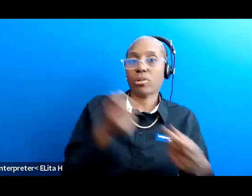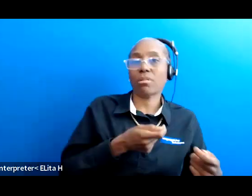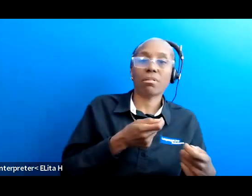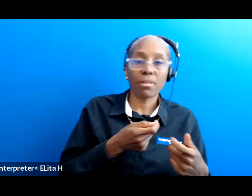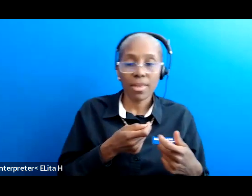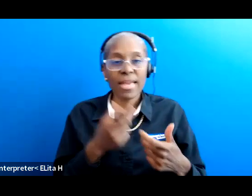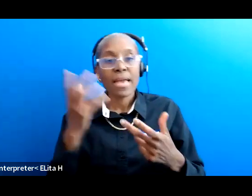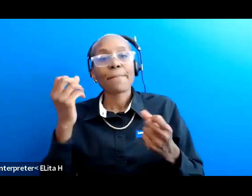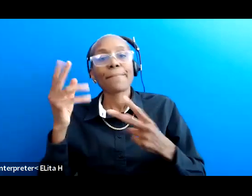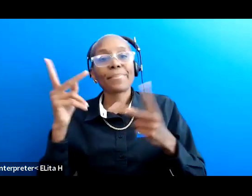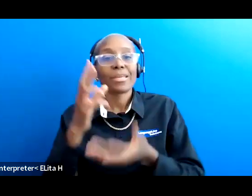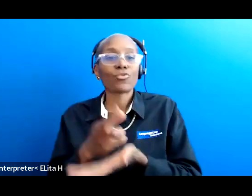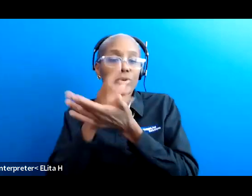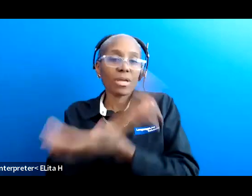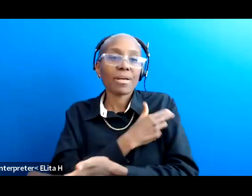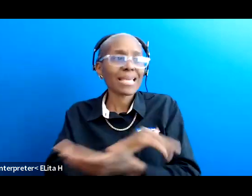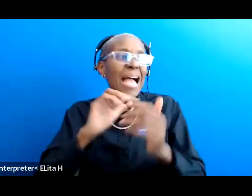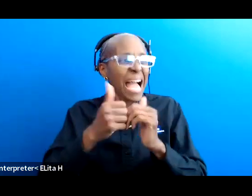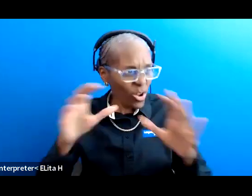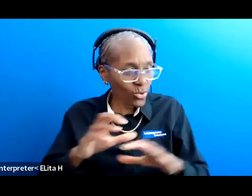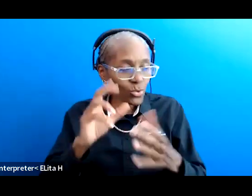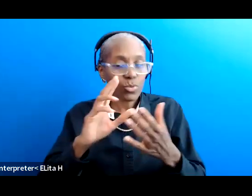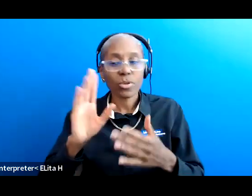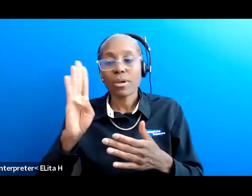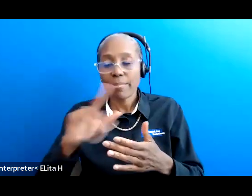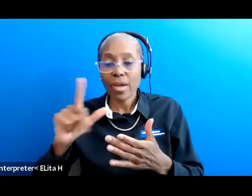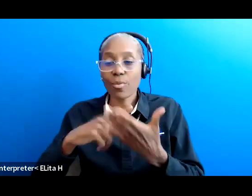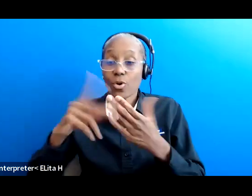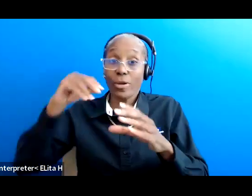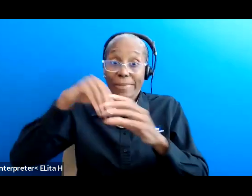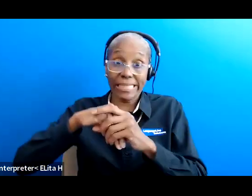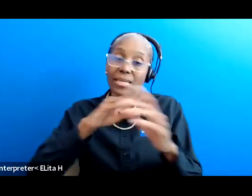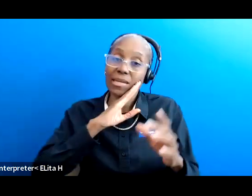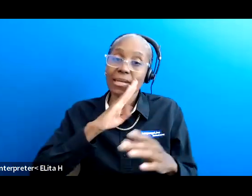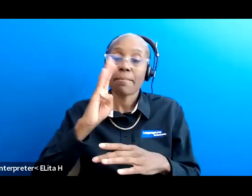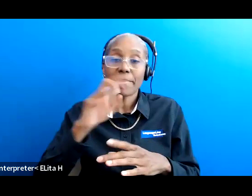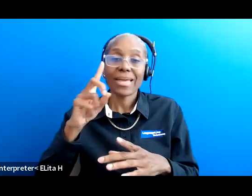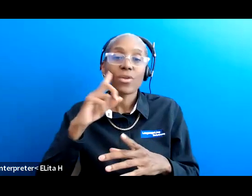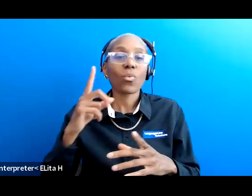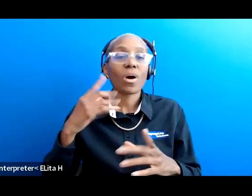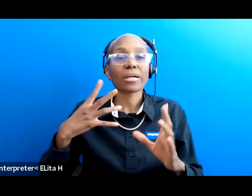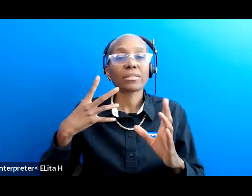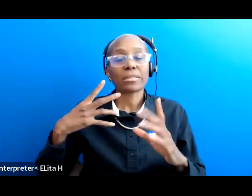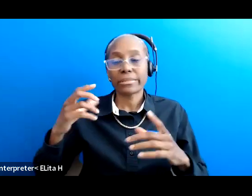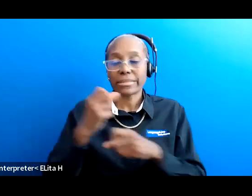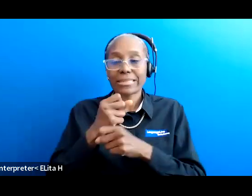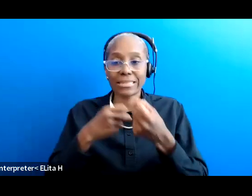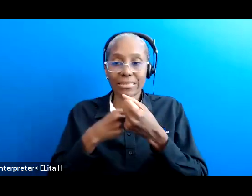rehabilitation hospital how to do their bowel program in bed because they're still having spinal shock. You have a limited time.